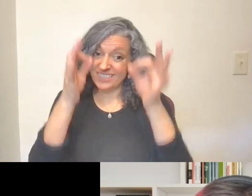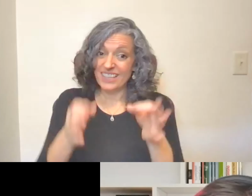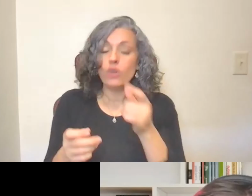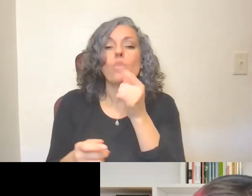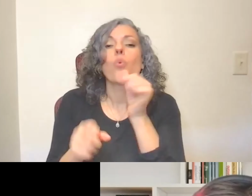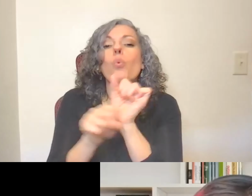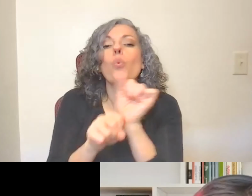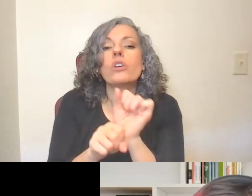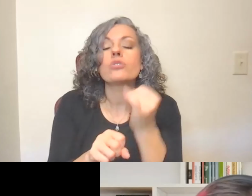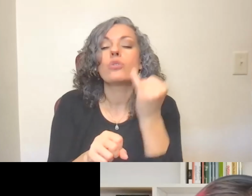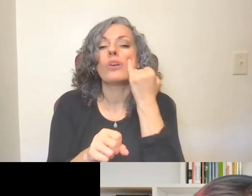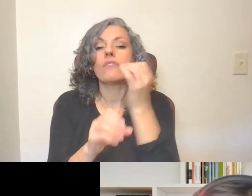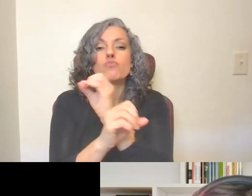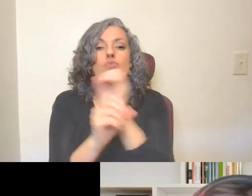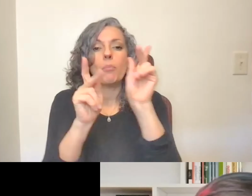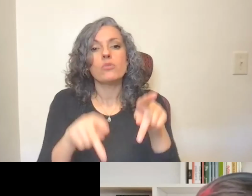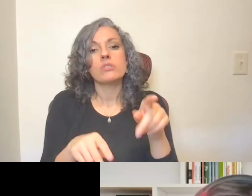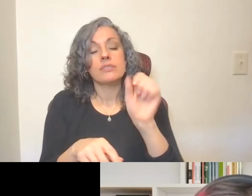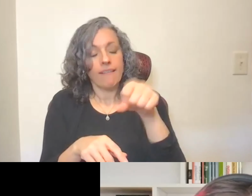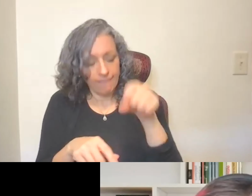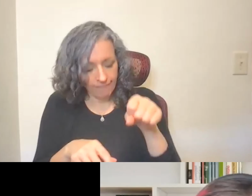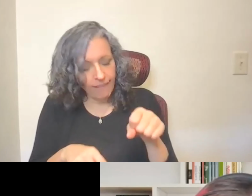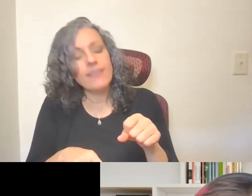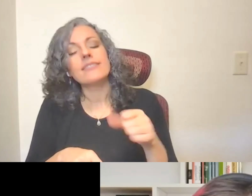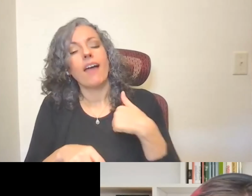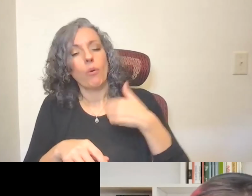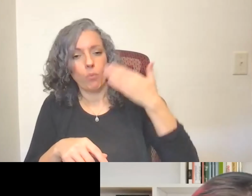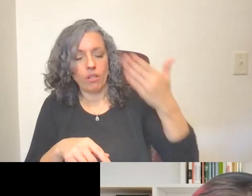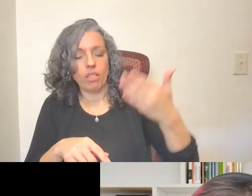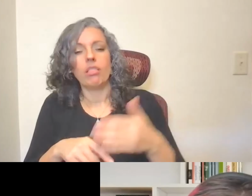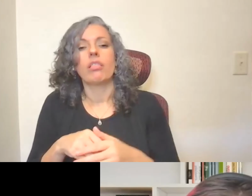"Yeah, this is how this component is supposed to happen when you click that.", "It should do that